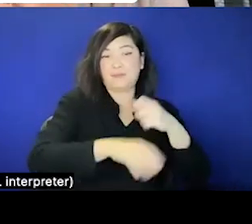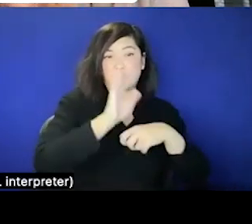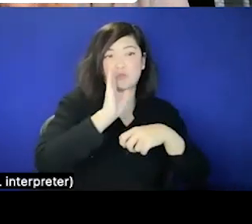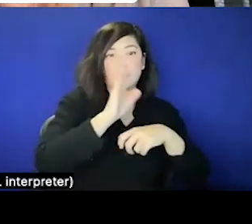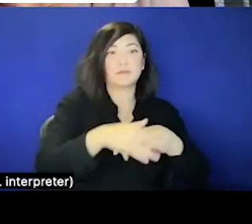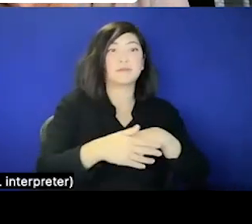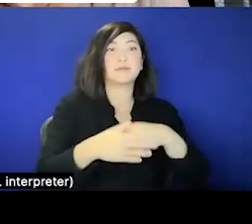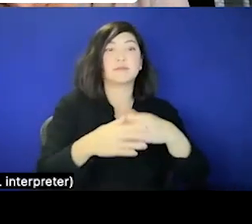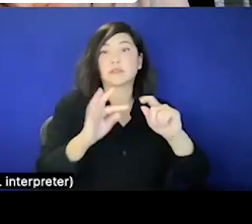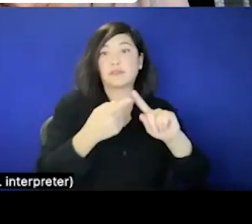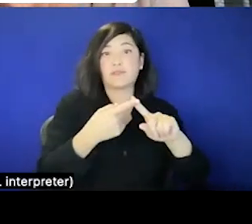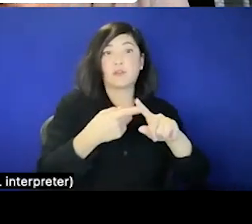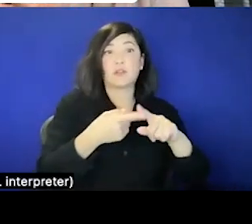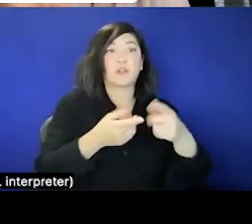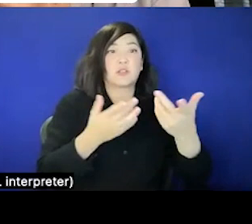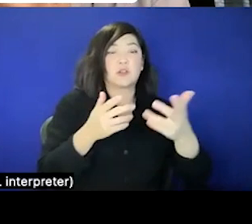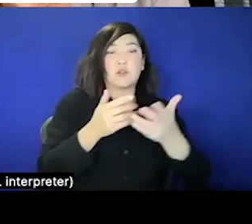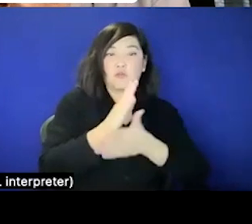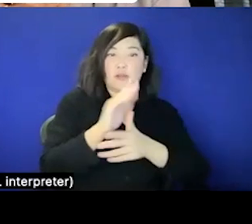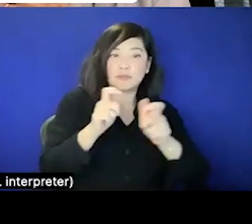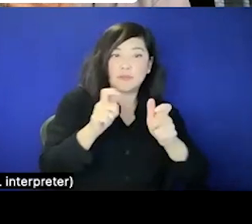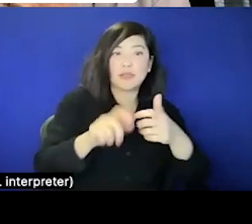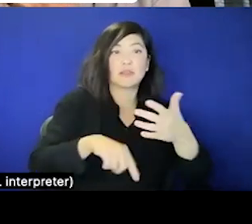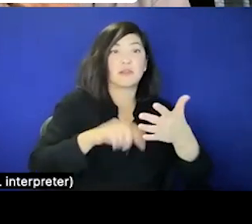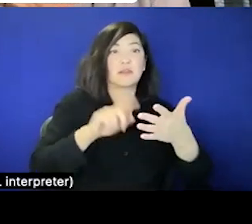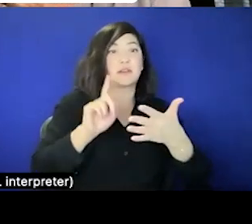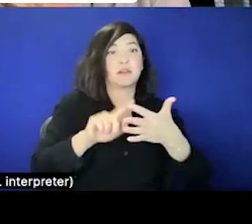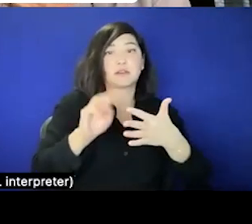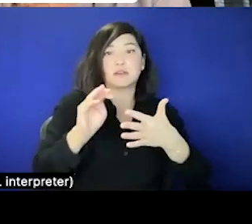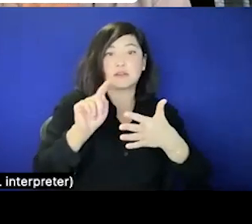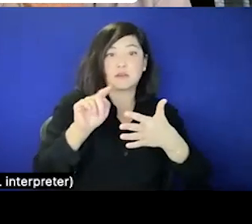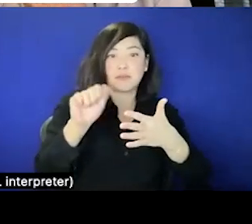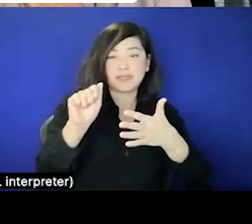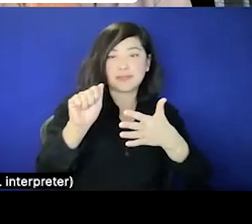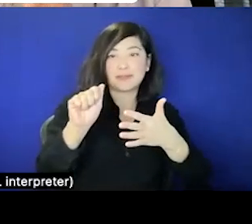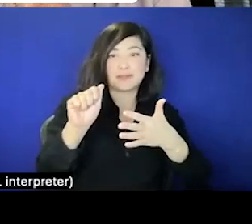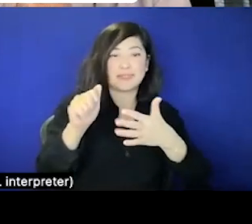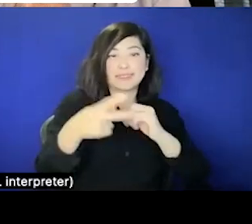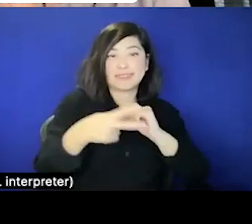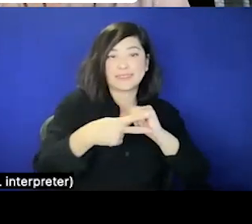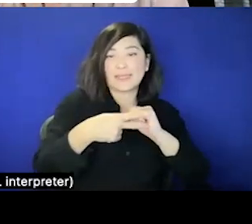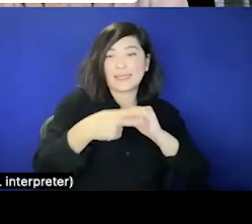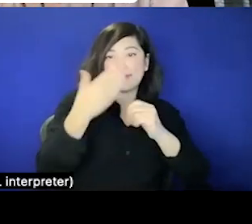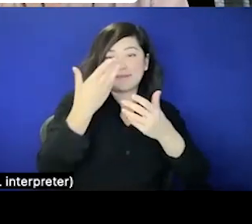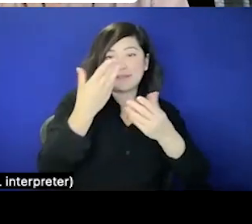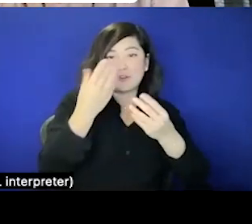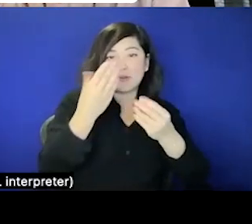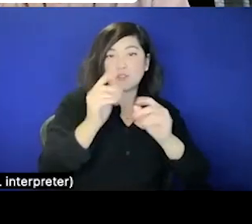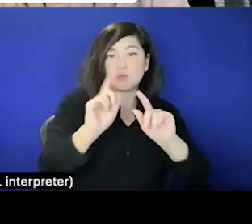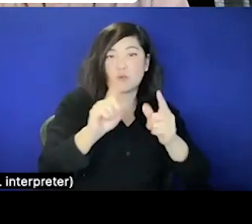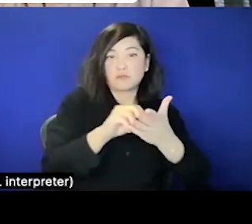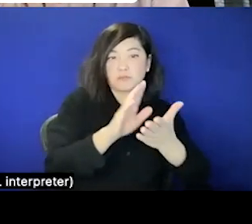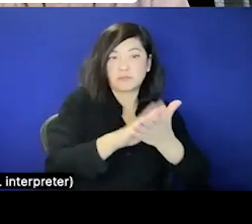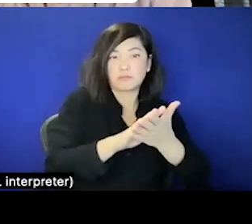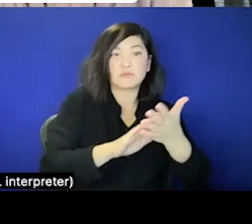metadata repositories, payments clearinghouses are things that have been proven either in